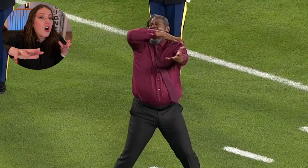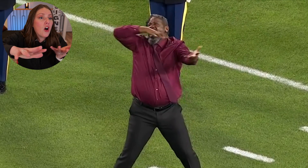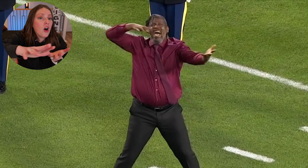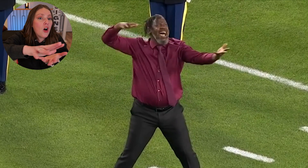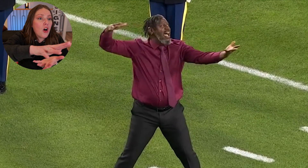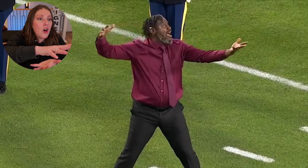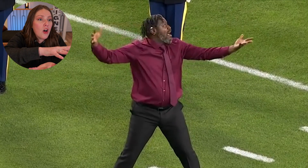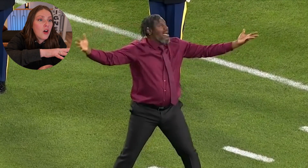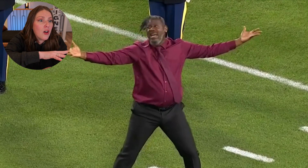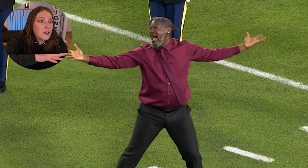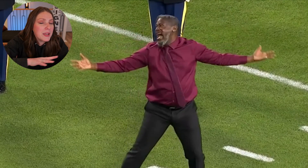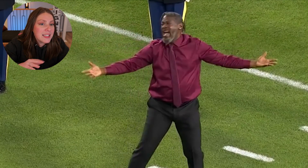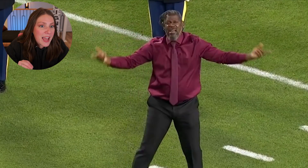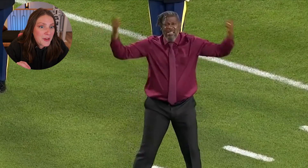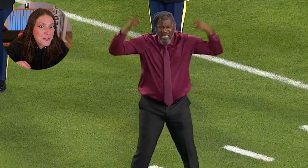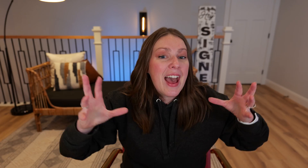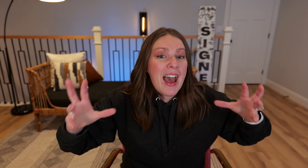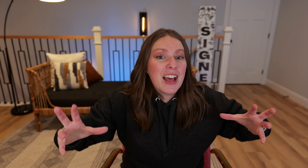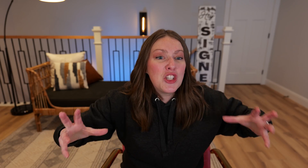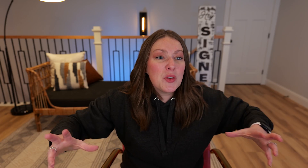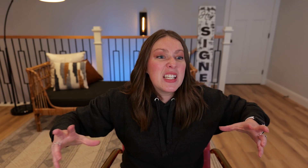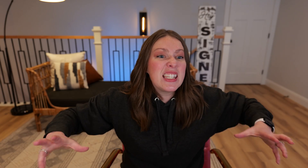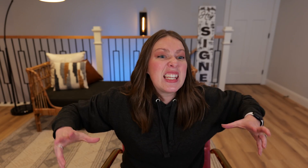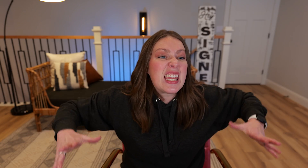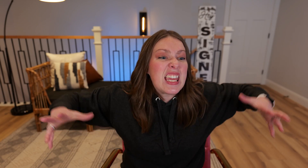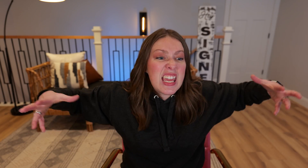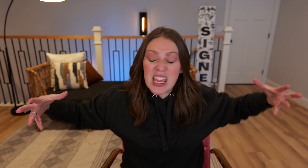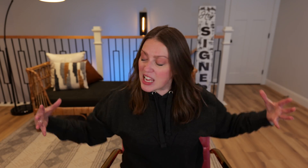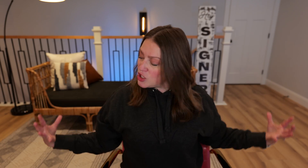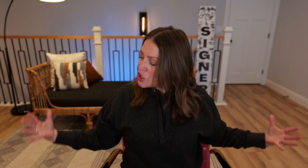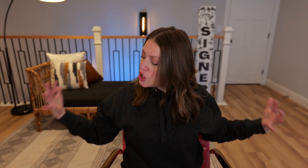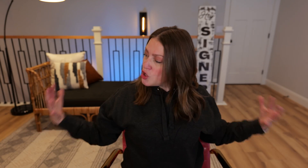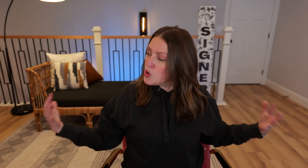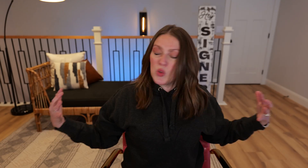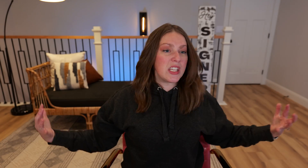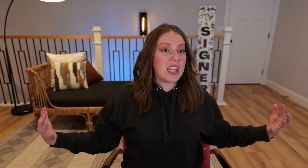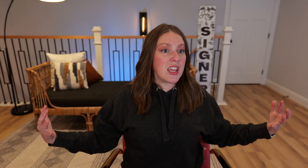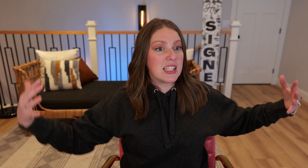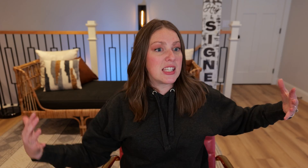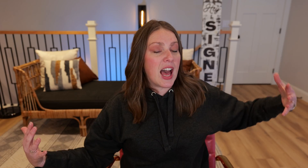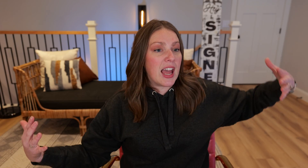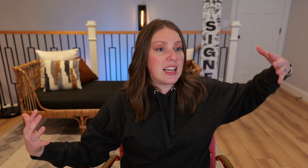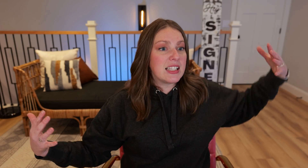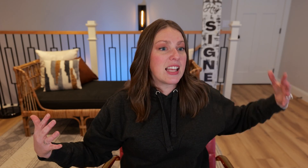calming down as you can see, he is using side and side.